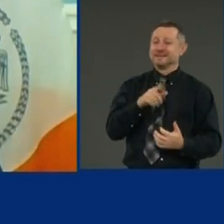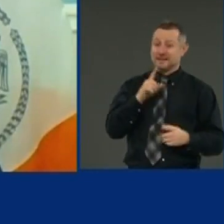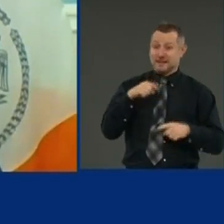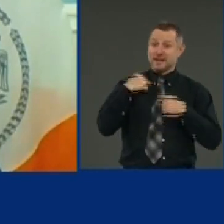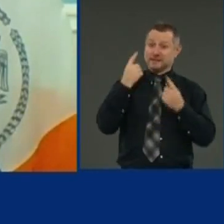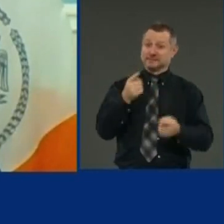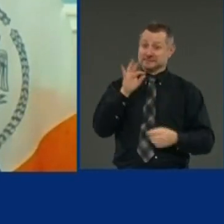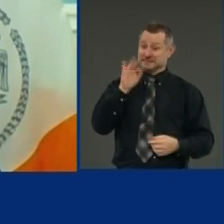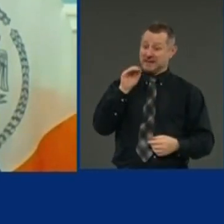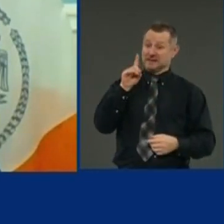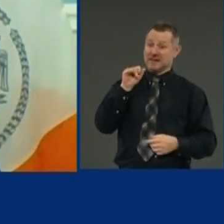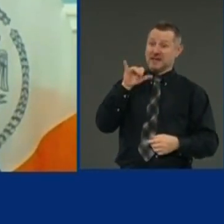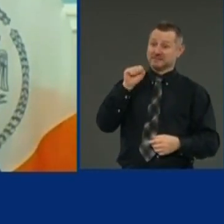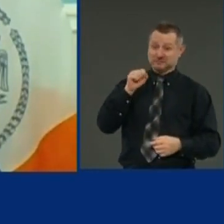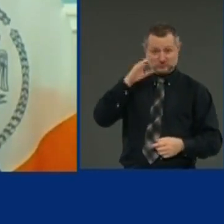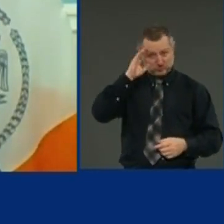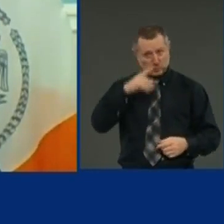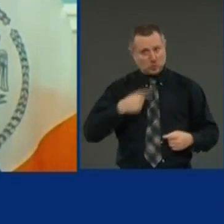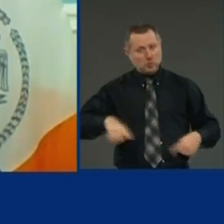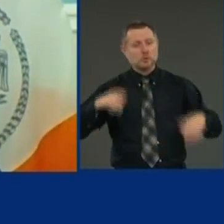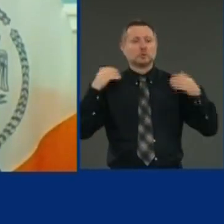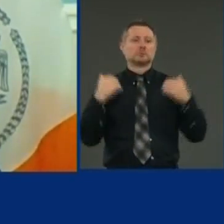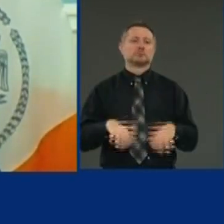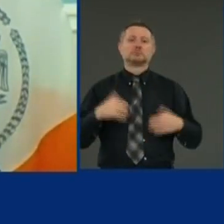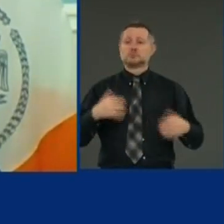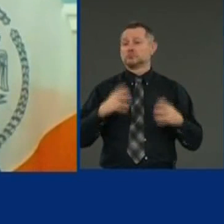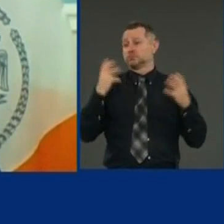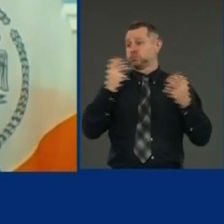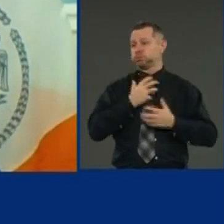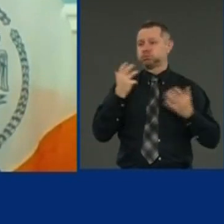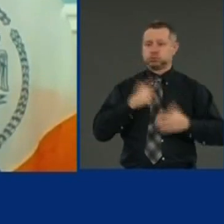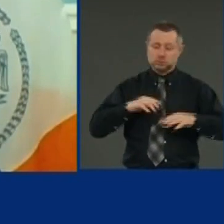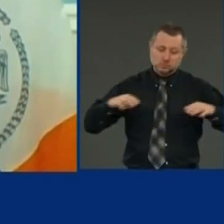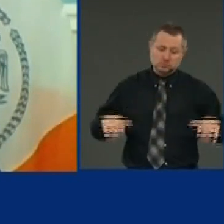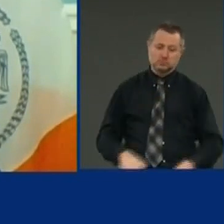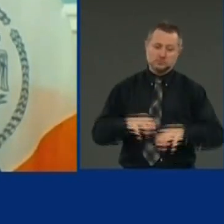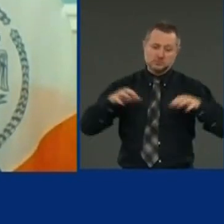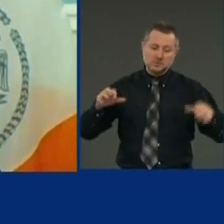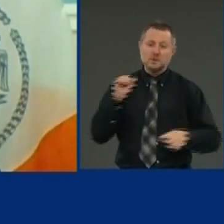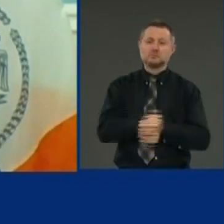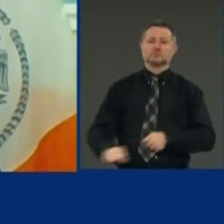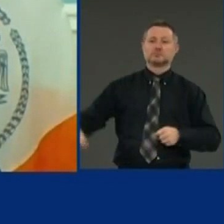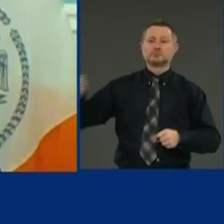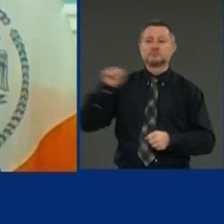AFFECTING YOUR EYESIGHT, BECAUSE I FEEL LIKE -- I THINK THE LAST 90 DAYS FOR ALL OF US -- A LOT